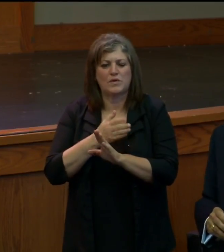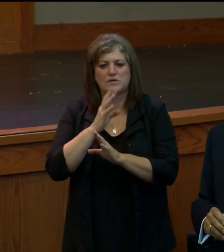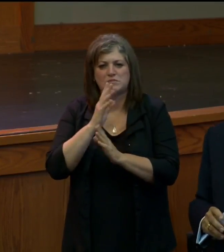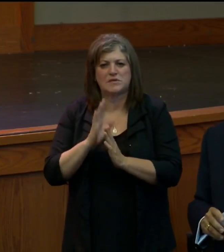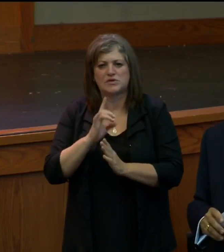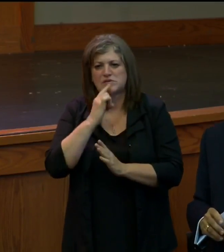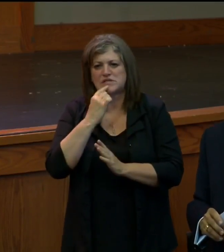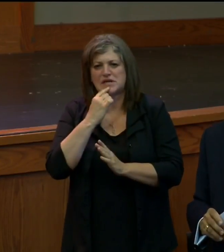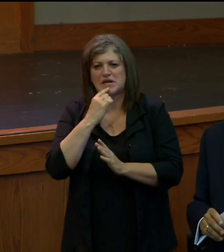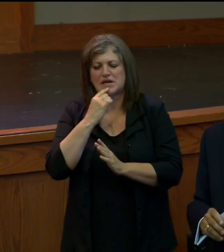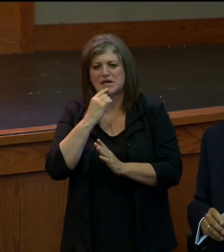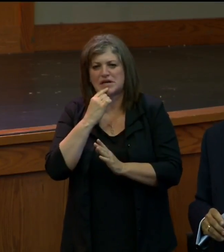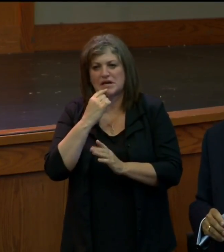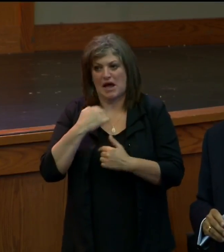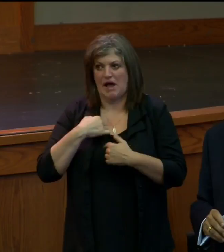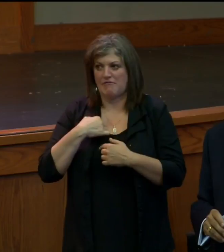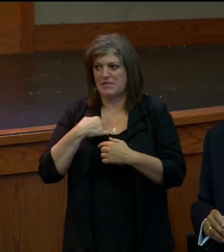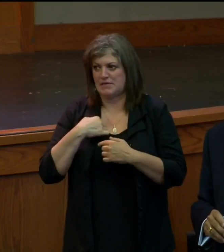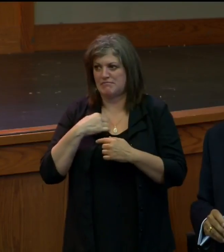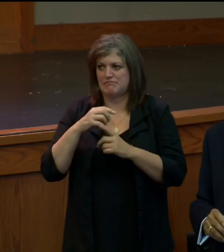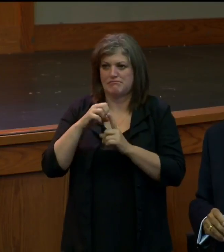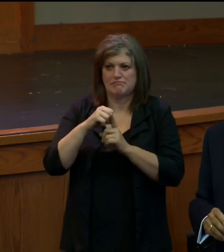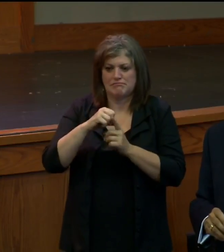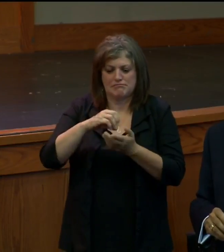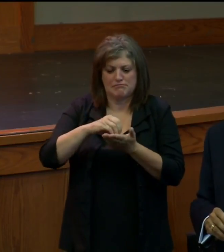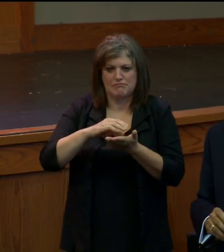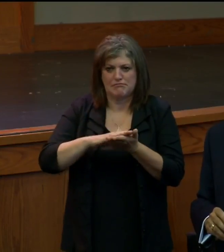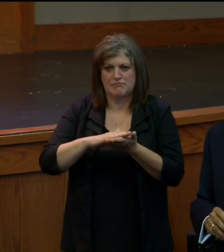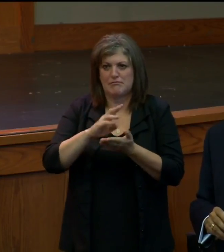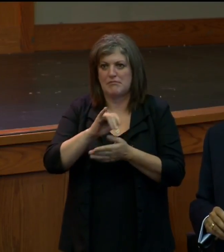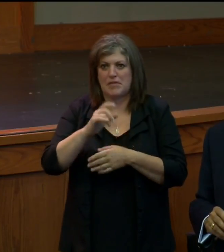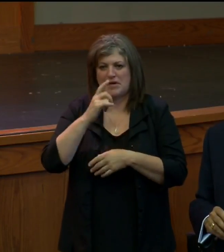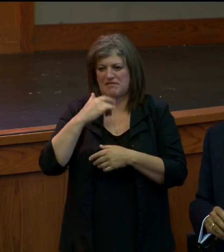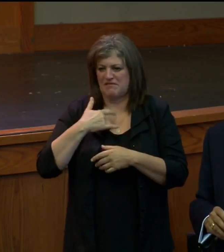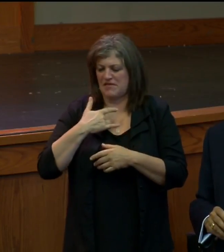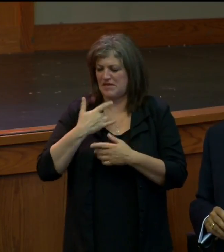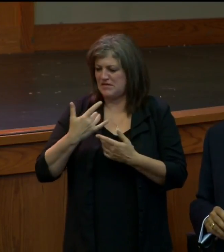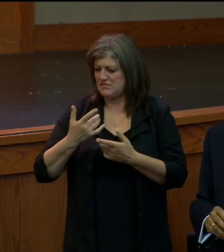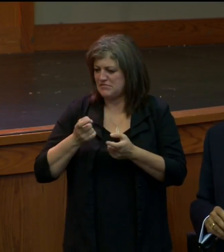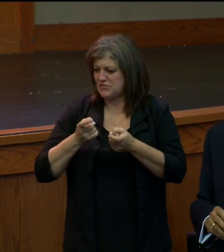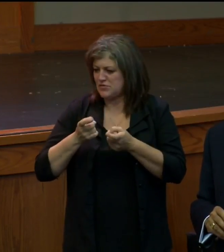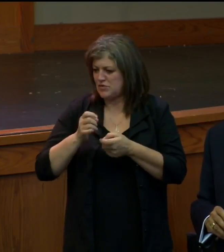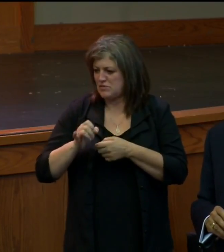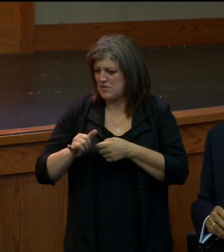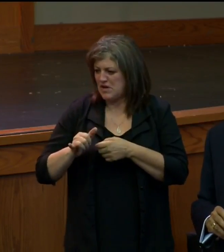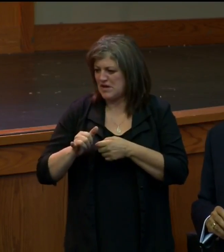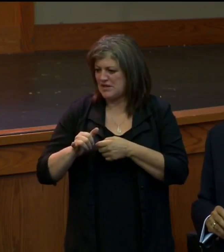BEEN CAPTURED -- I HAD BEEN CAPTURED BY A SENSE OF NOT